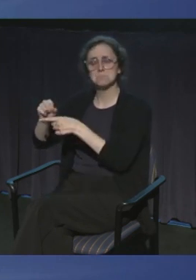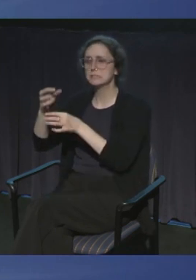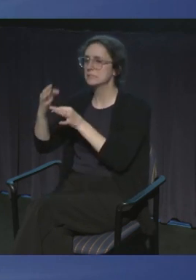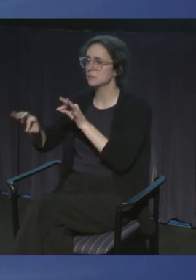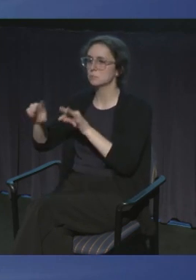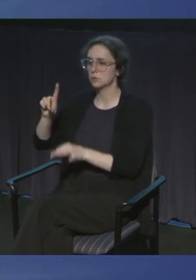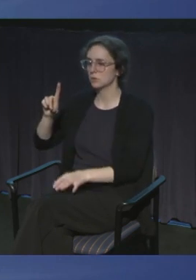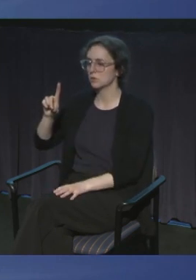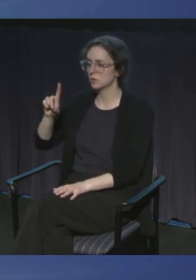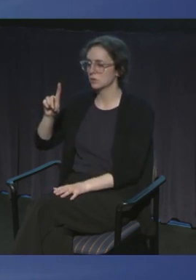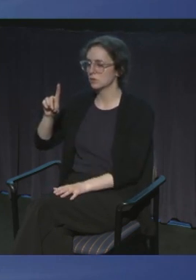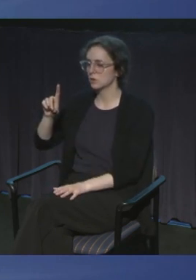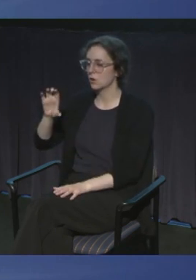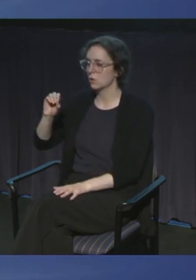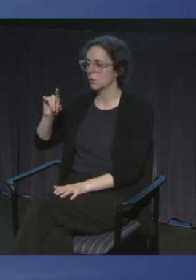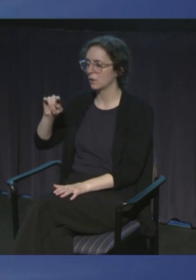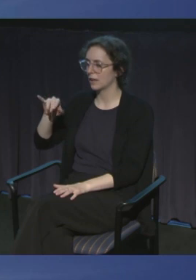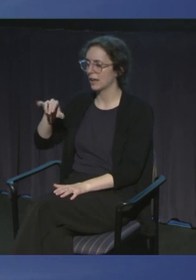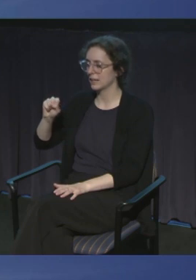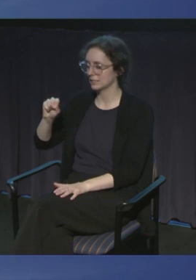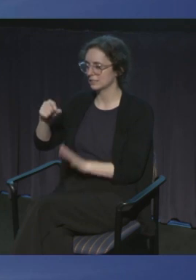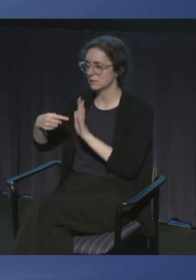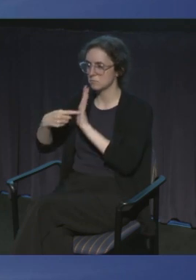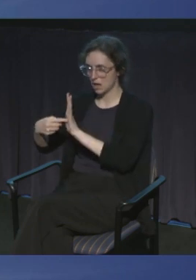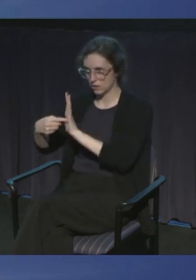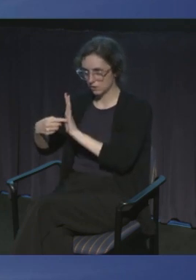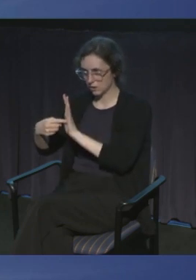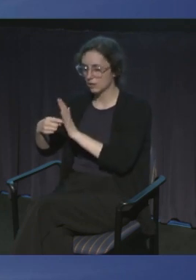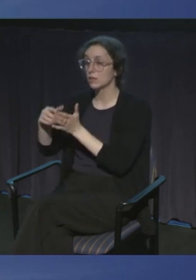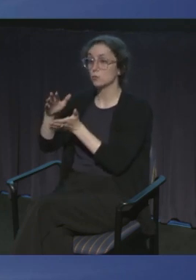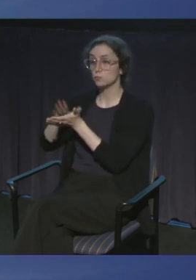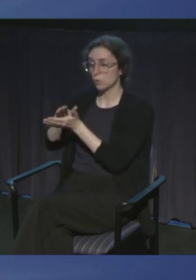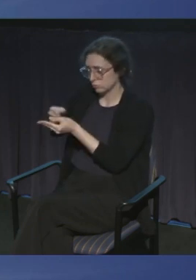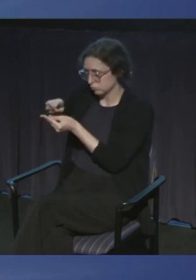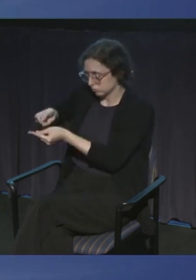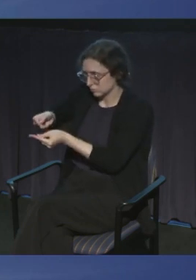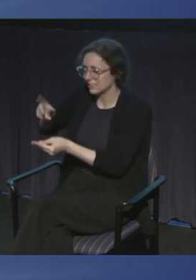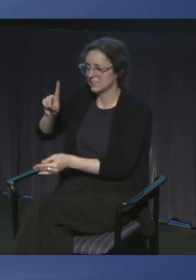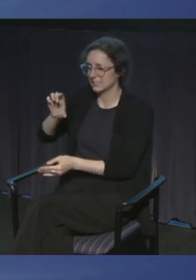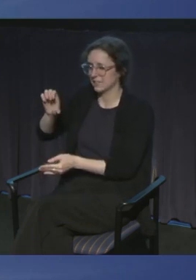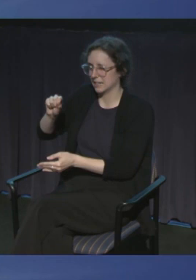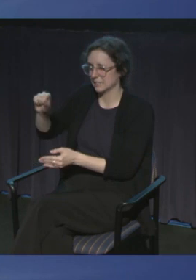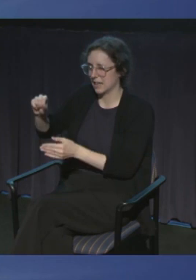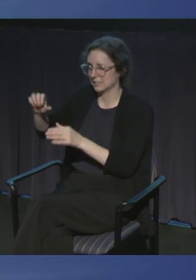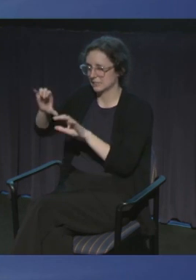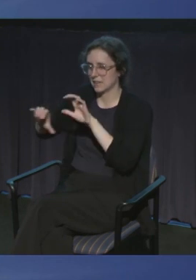BY THIS DETERGENT LIKE CHEMICAL DSS.